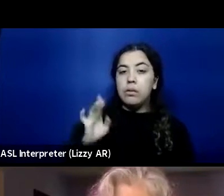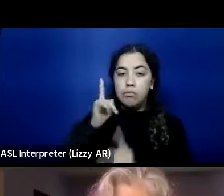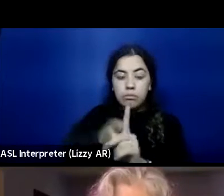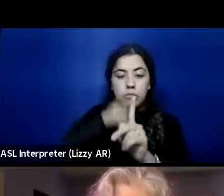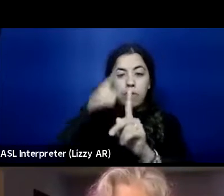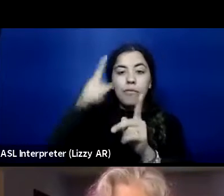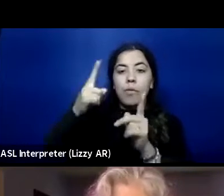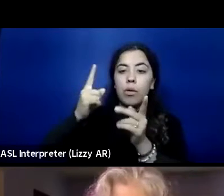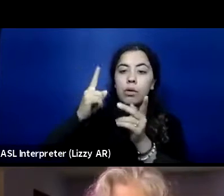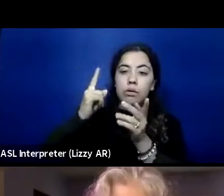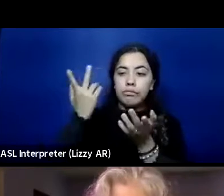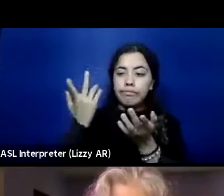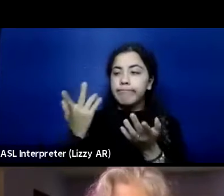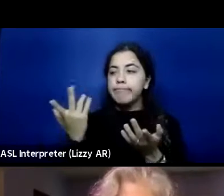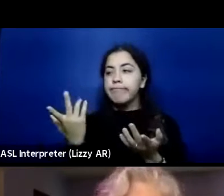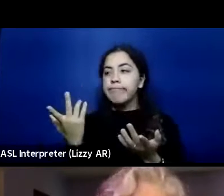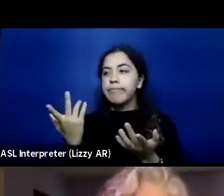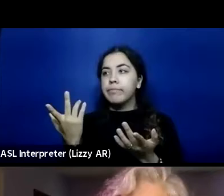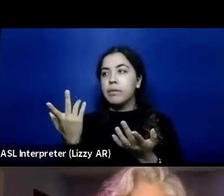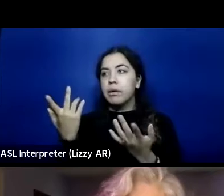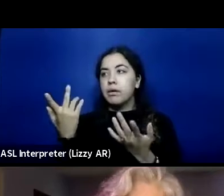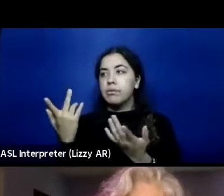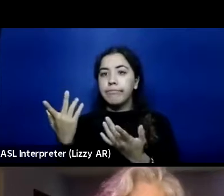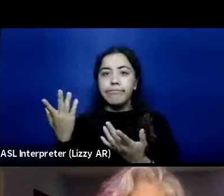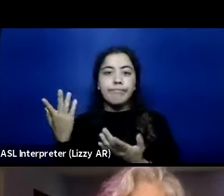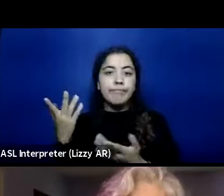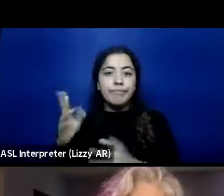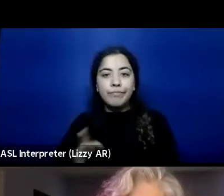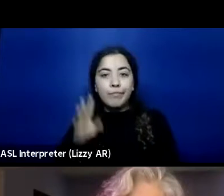And so the initiative and the incentive